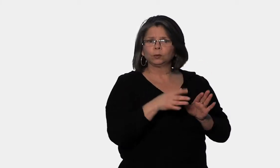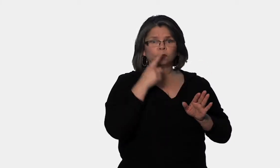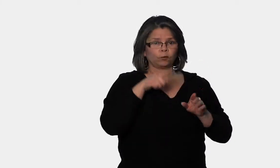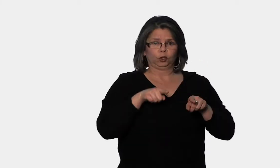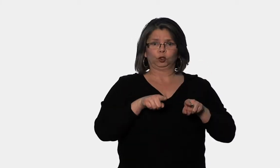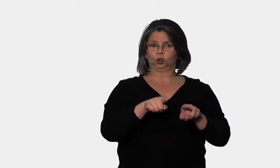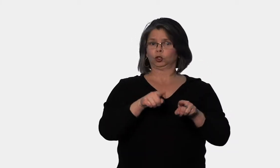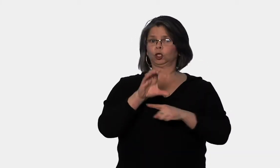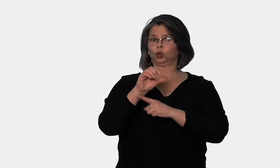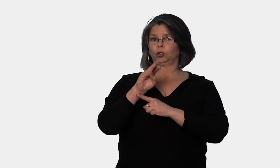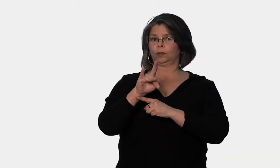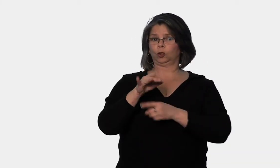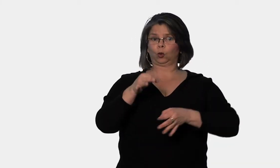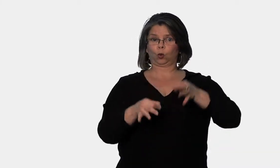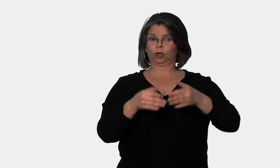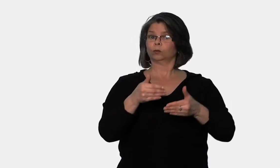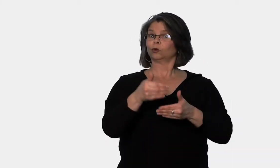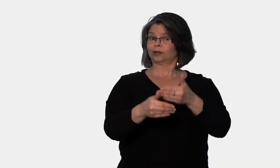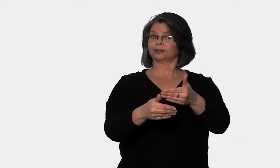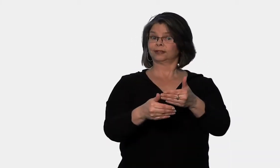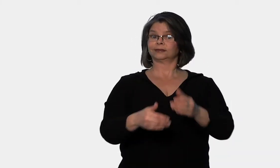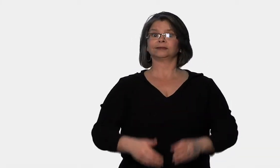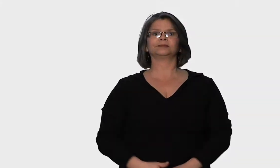for going through the criminal court process.